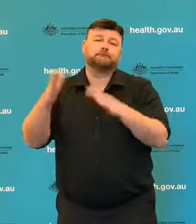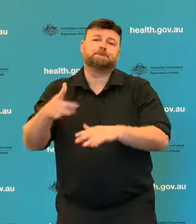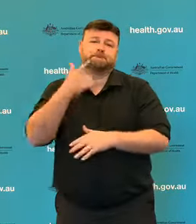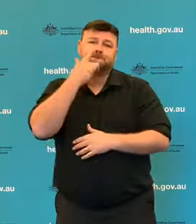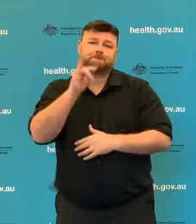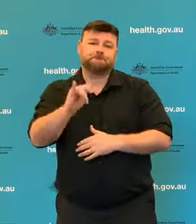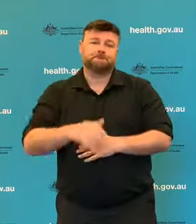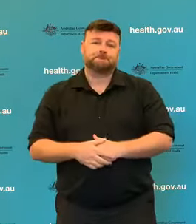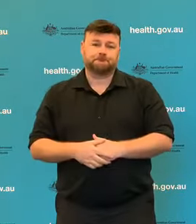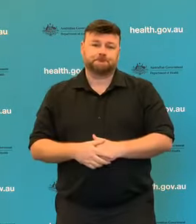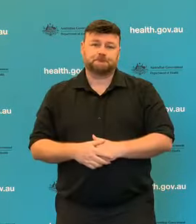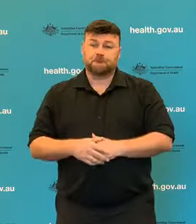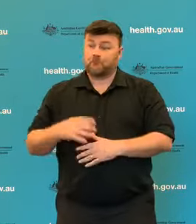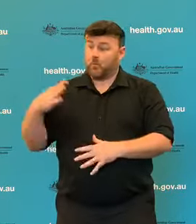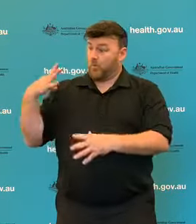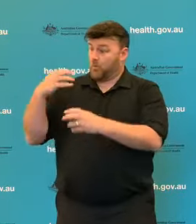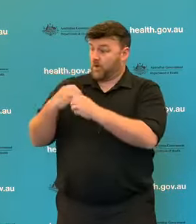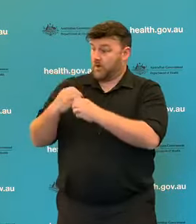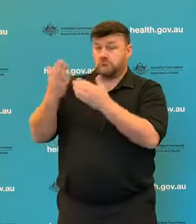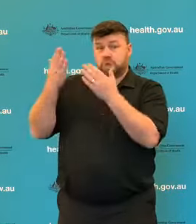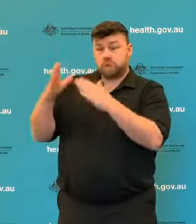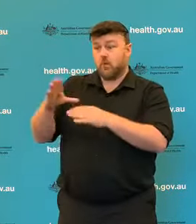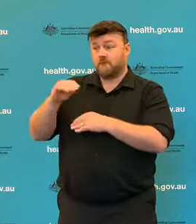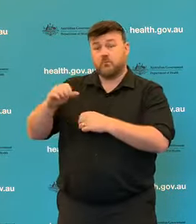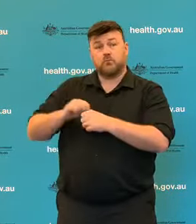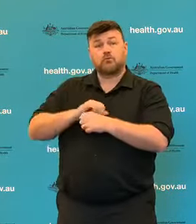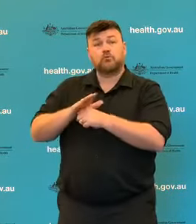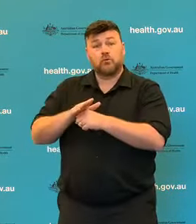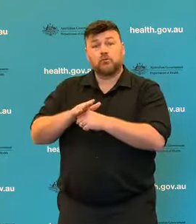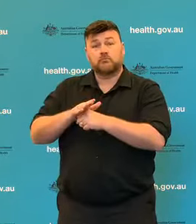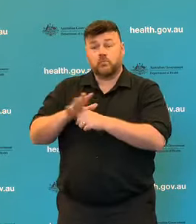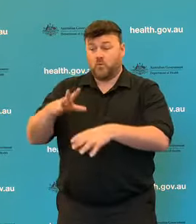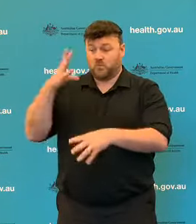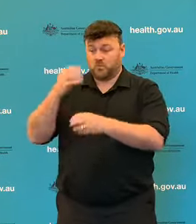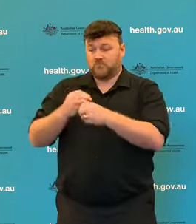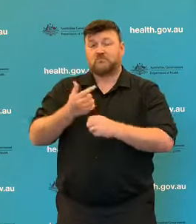who've died from COVID-19 in Australia to 748.